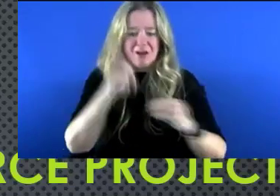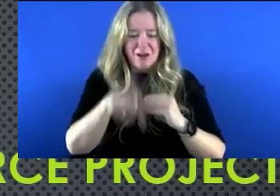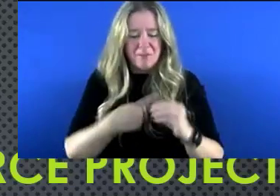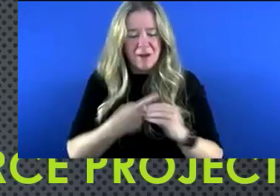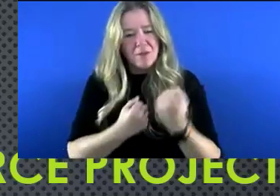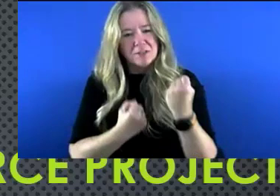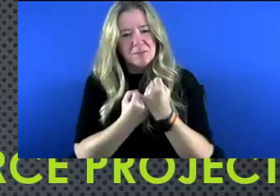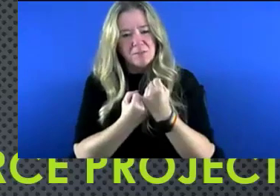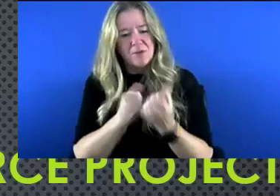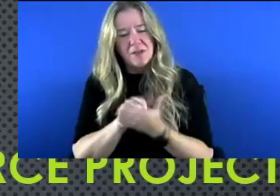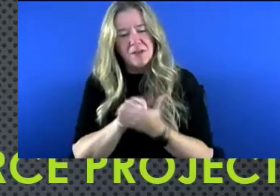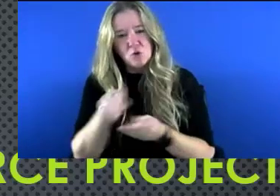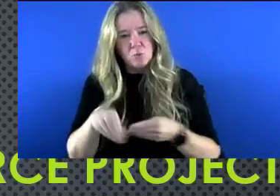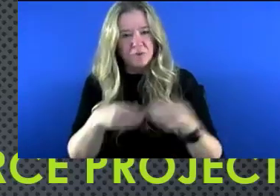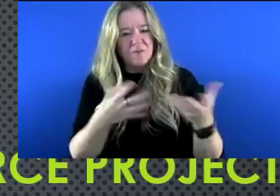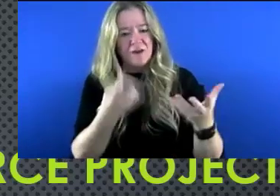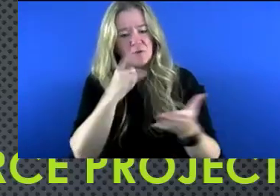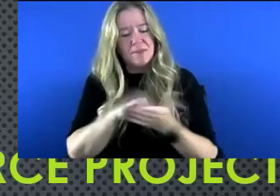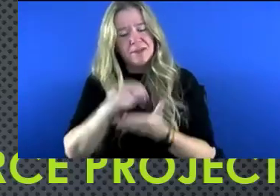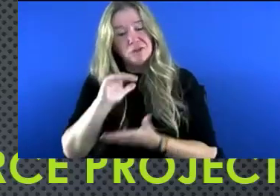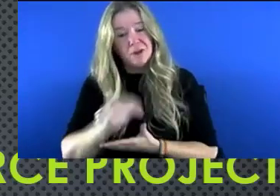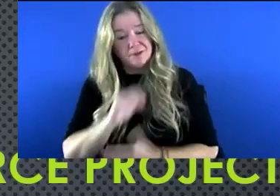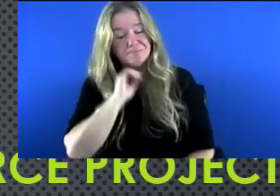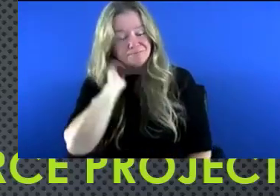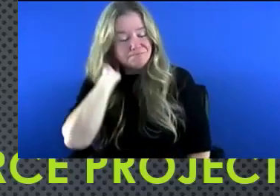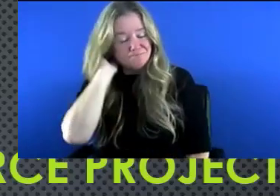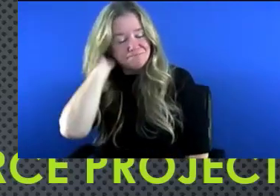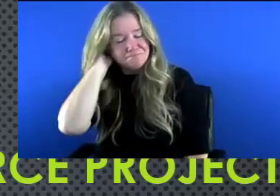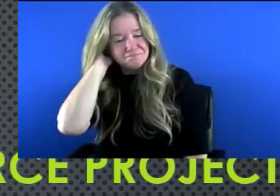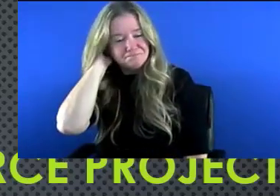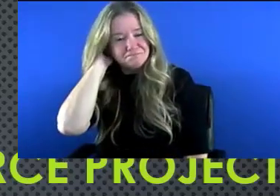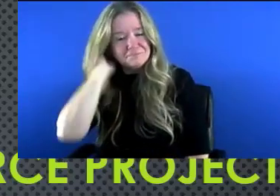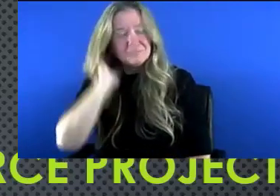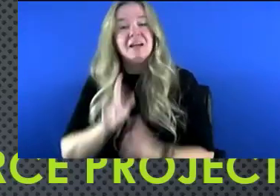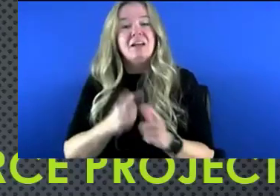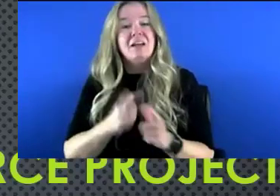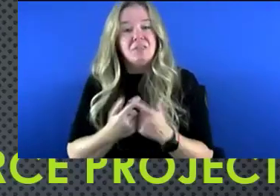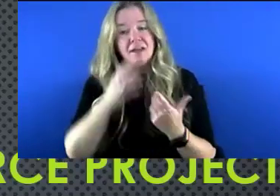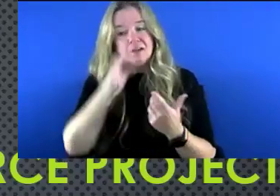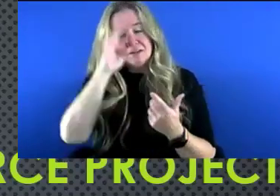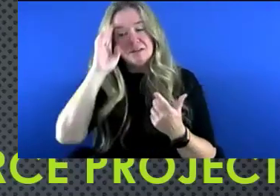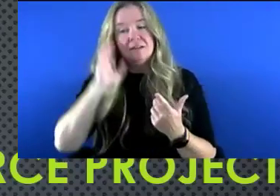that you're providing for that child. And then information and referral.